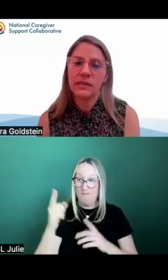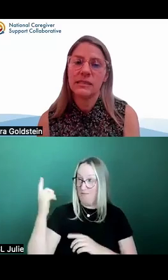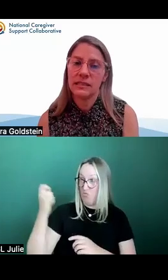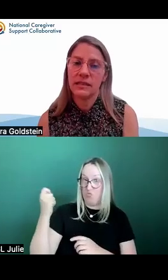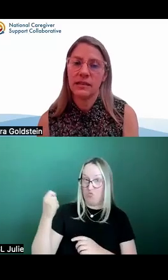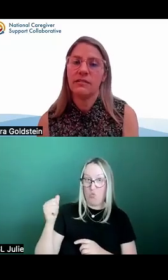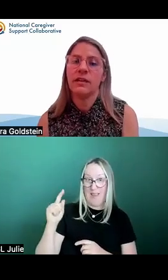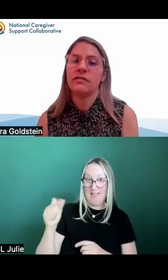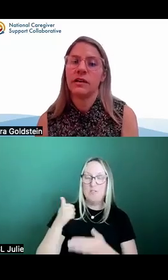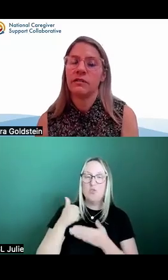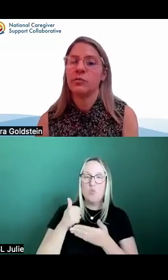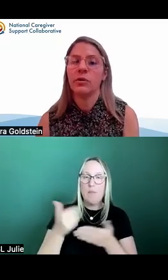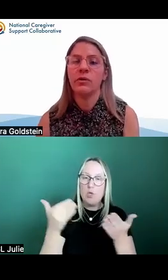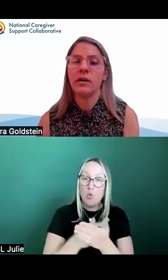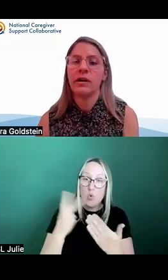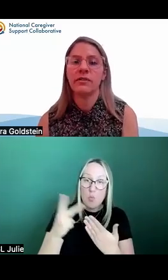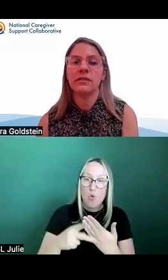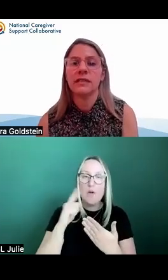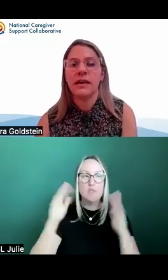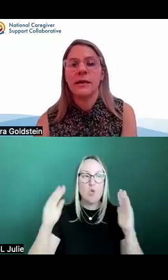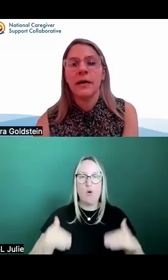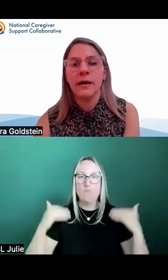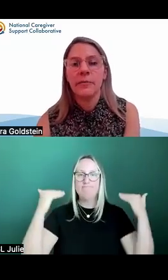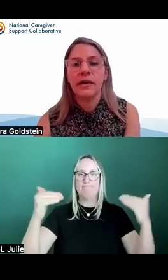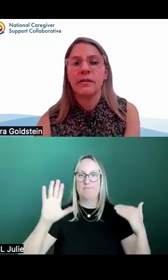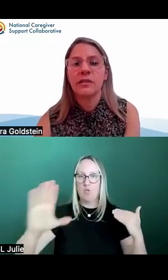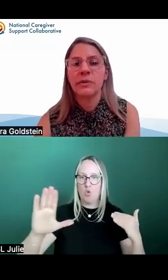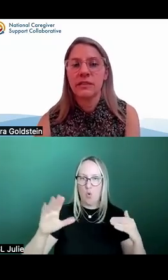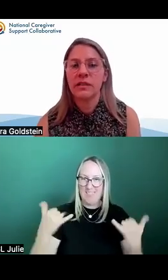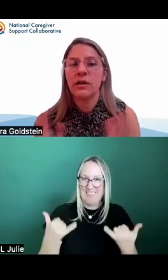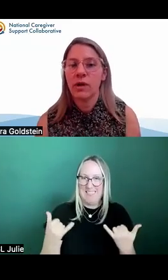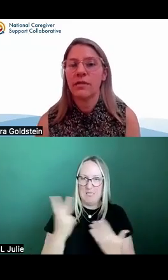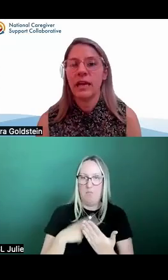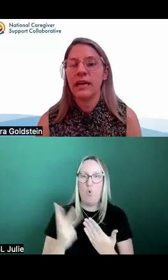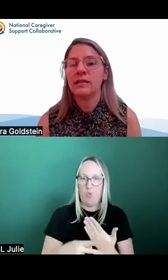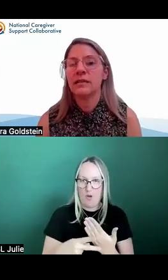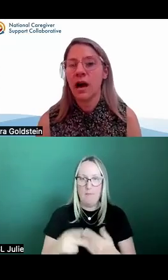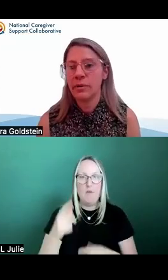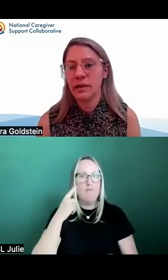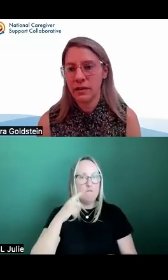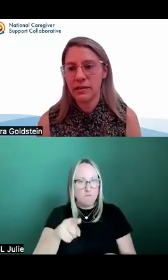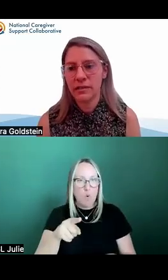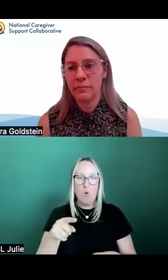existing innovative caregiving program efforts, specifically around the eight topic areas that I